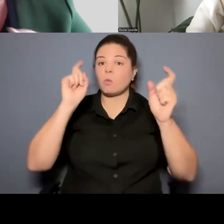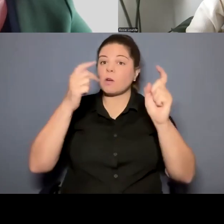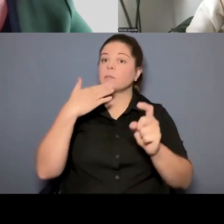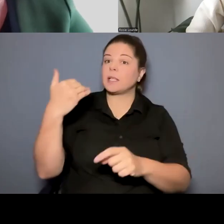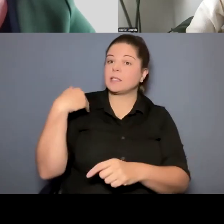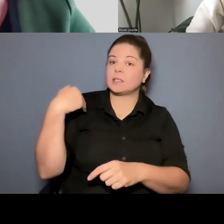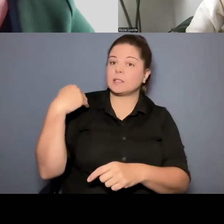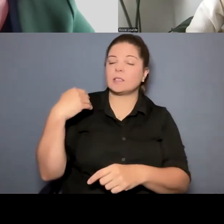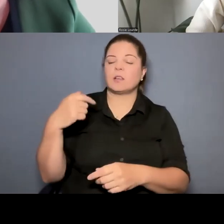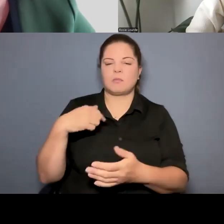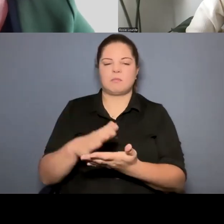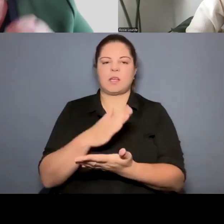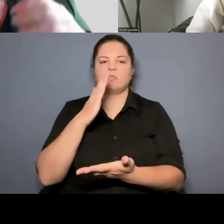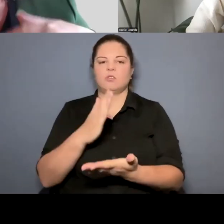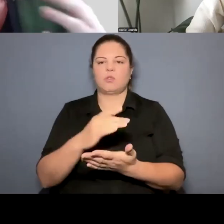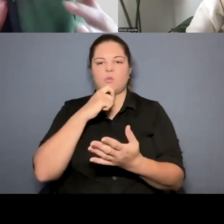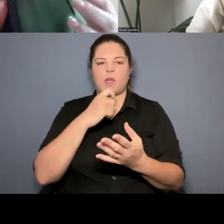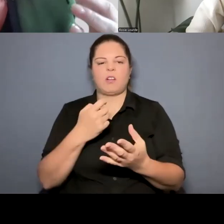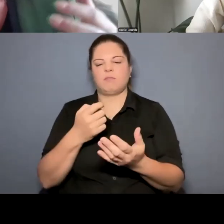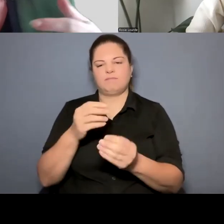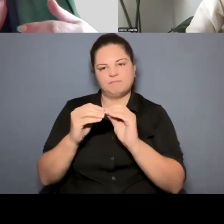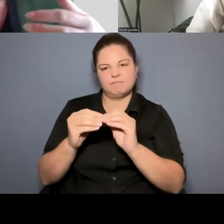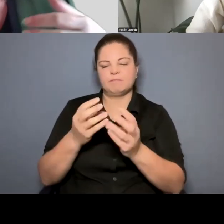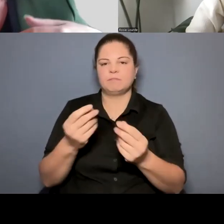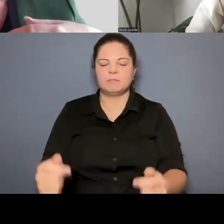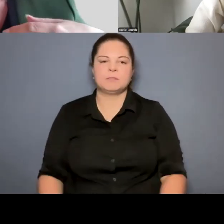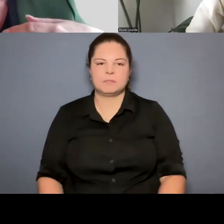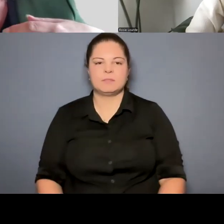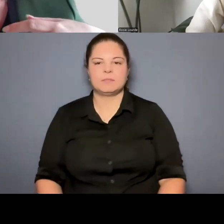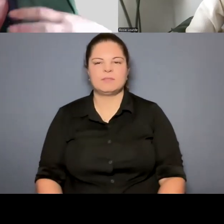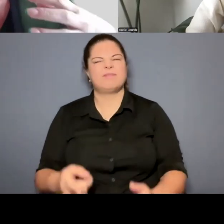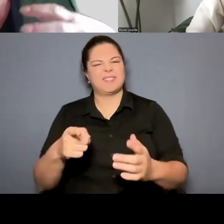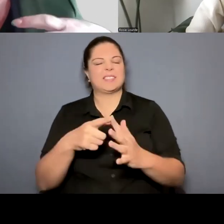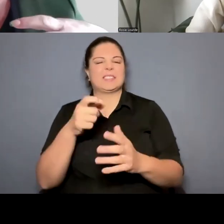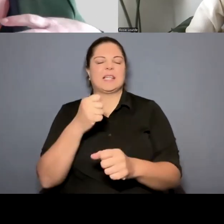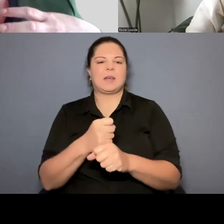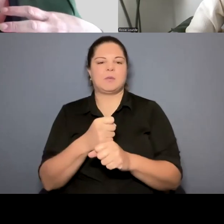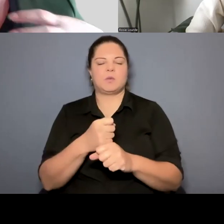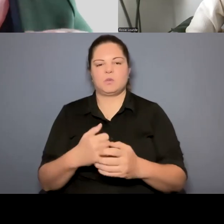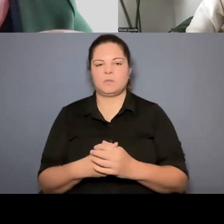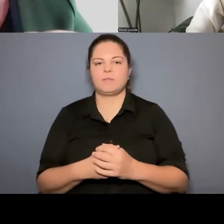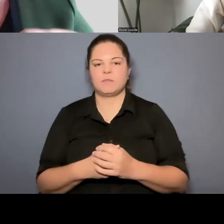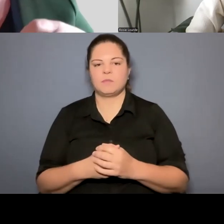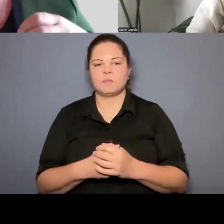make sure we deal with them. That might be, I'm not saying, because I cannot say legally,